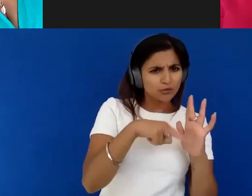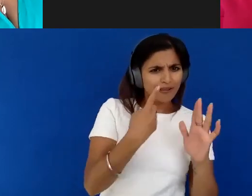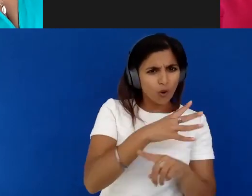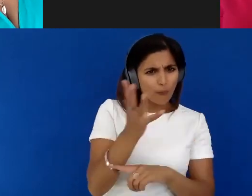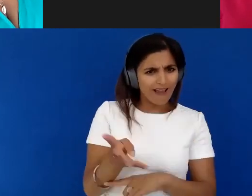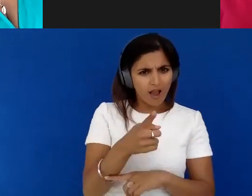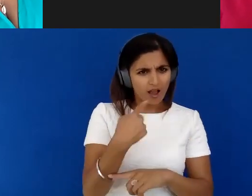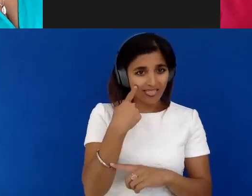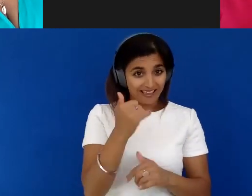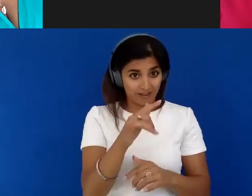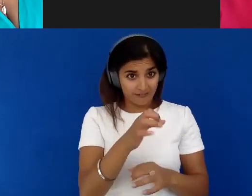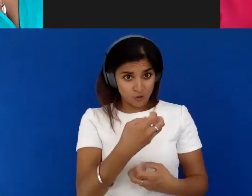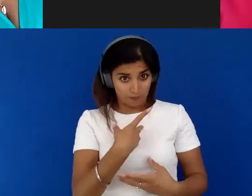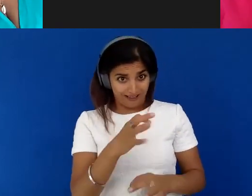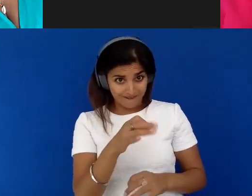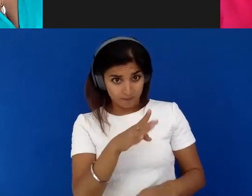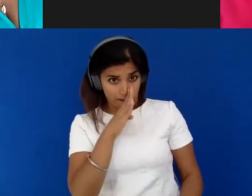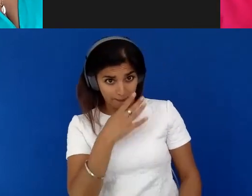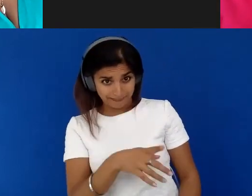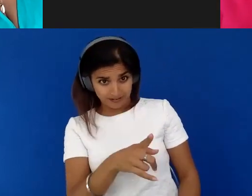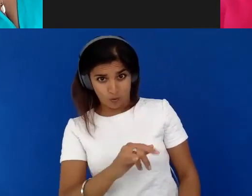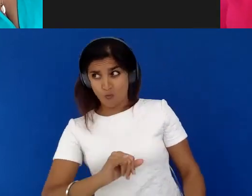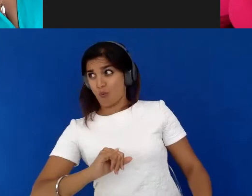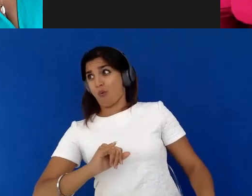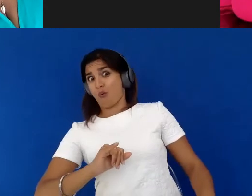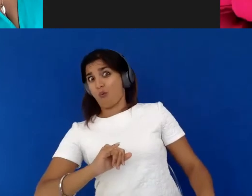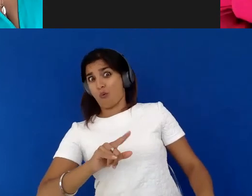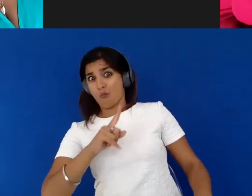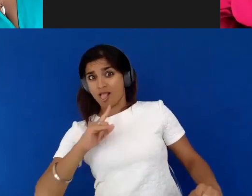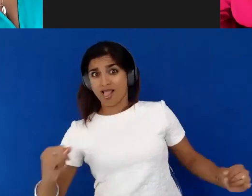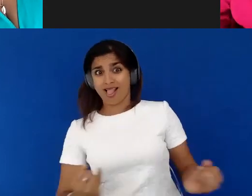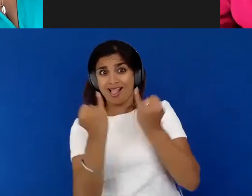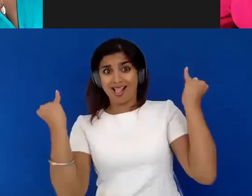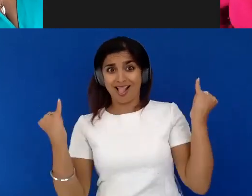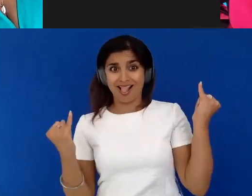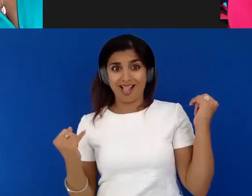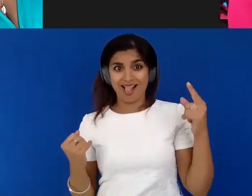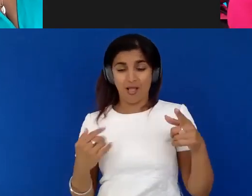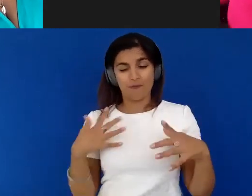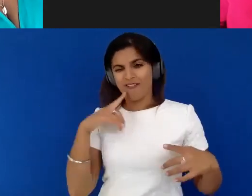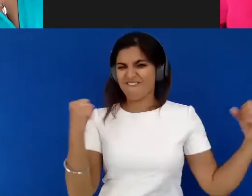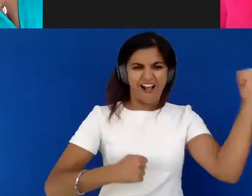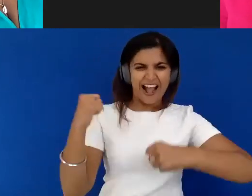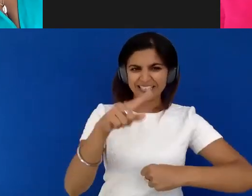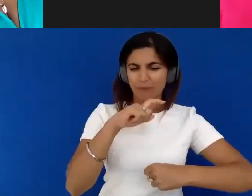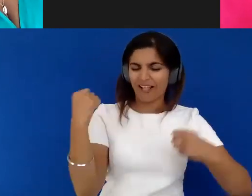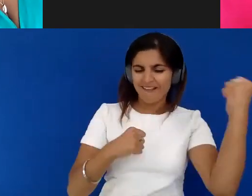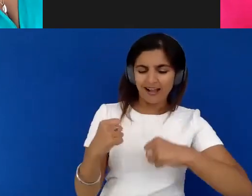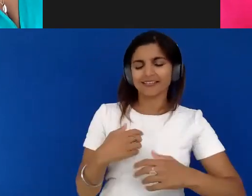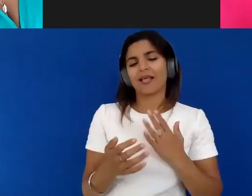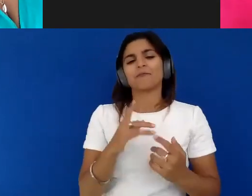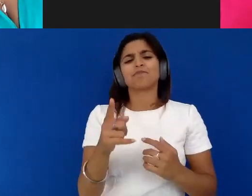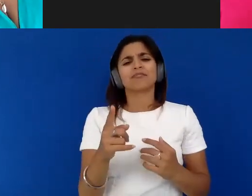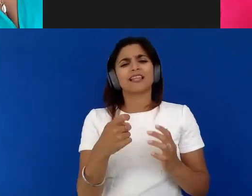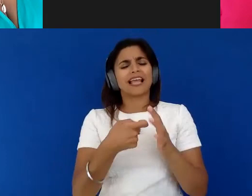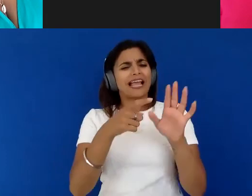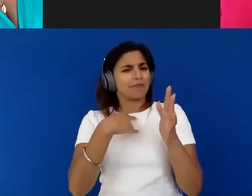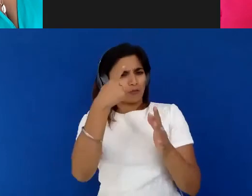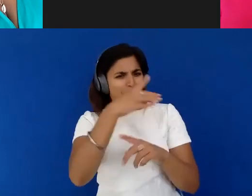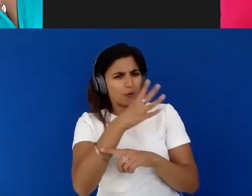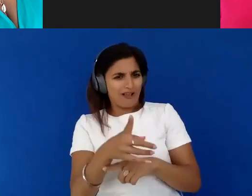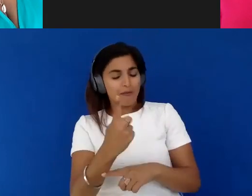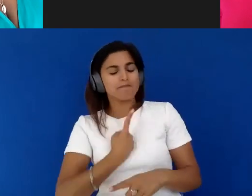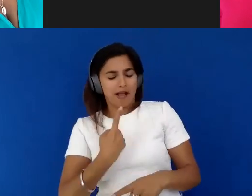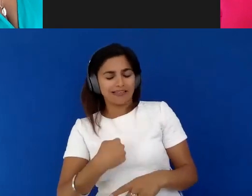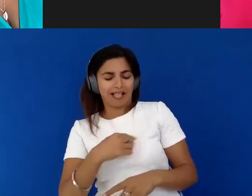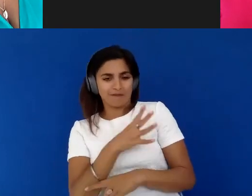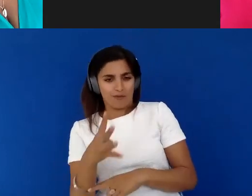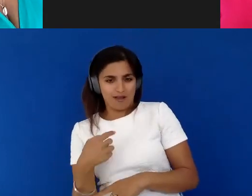we'll have a big discussion after this, big fight, because we're supposed to be this close